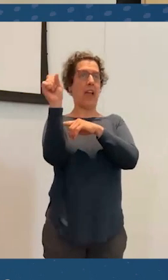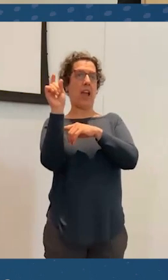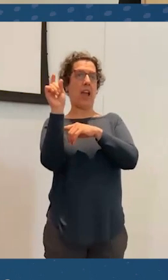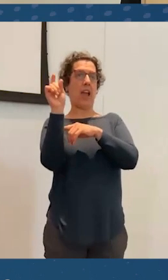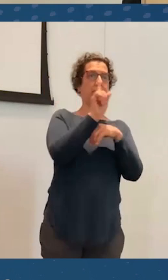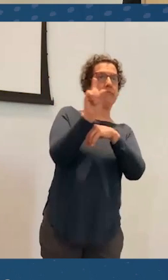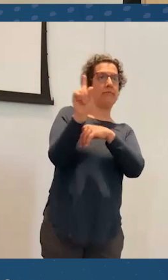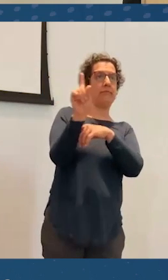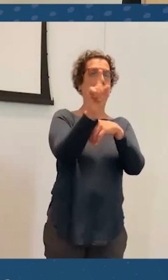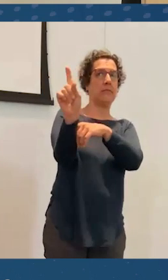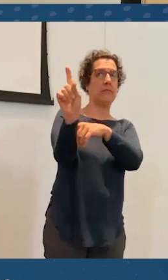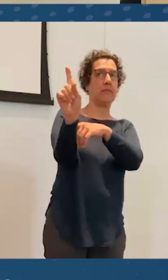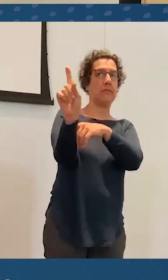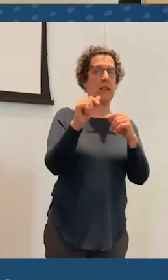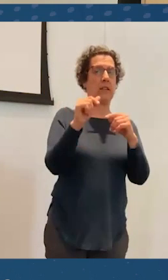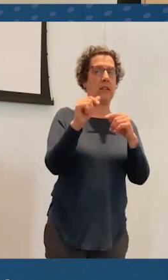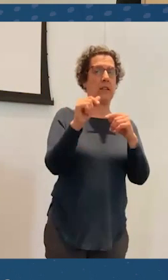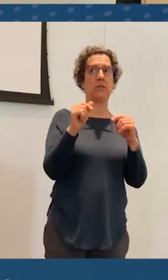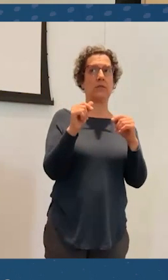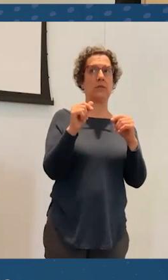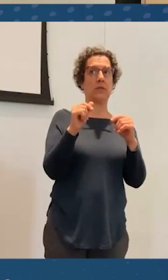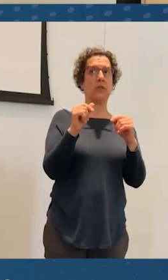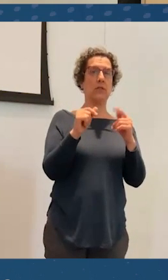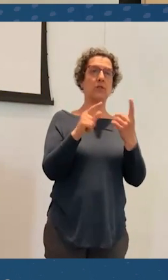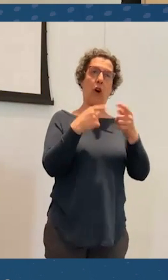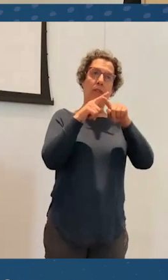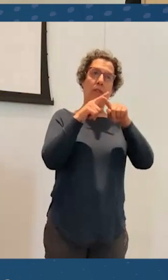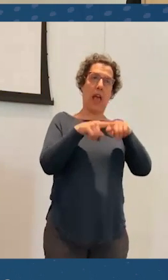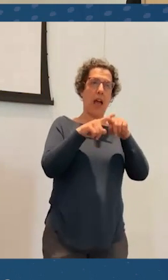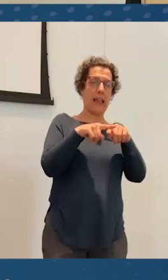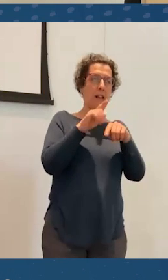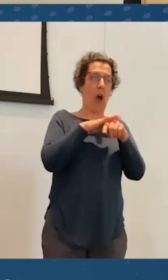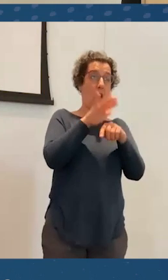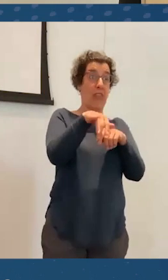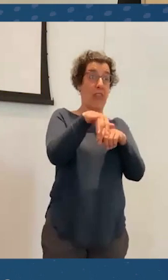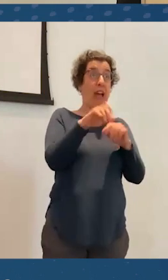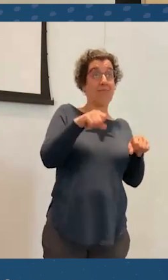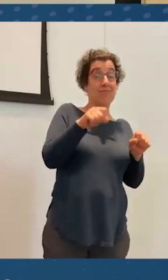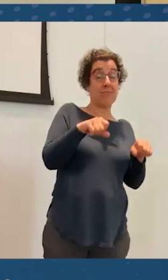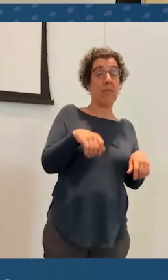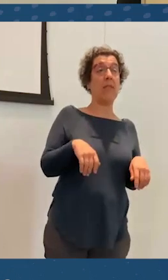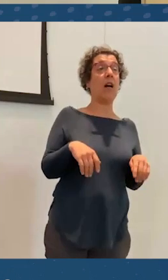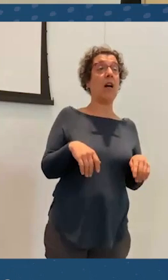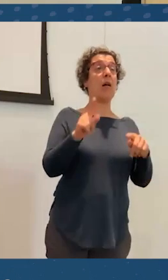So there is a reliance on that. But again, with things like options,